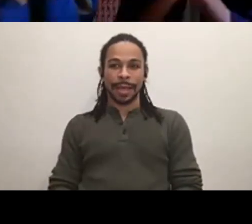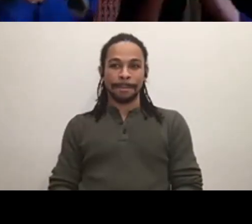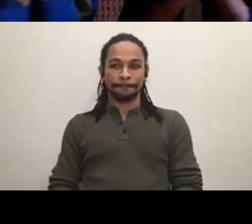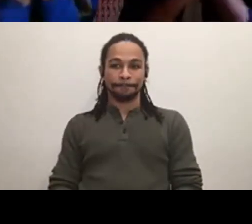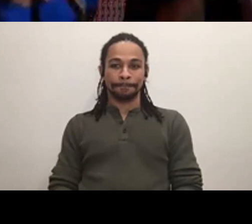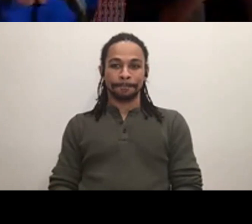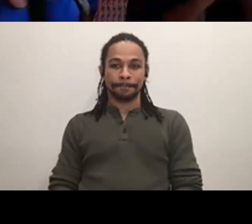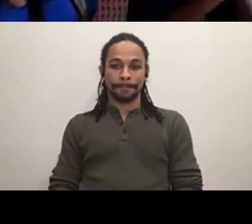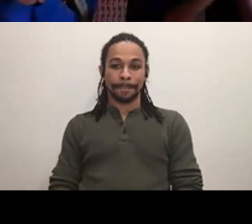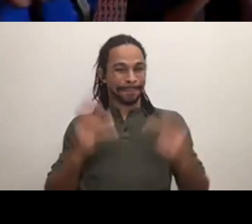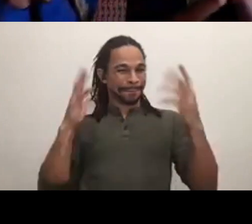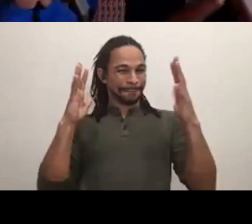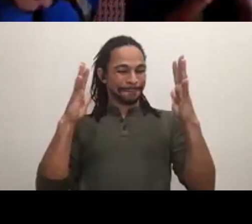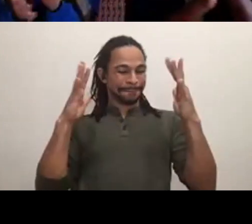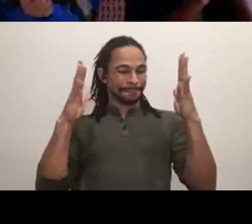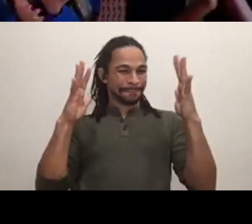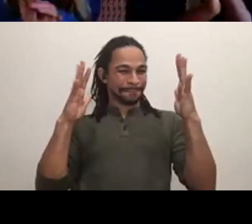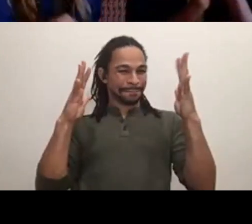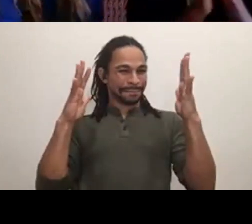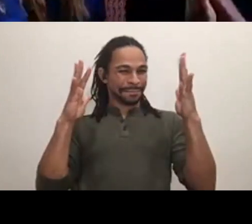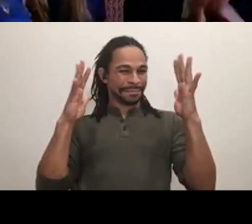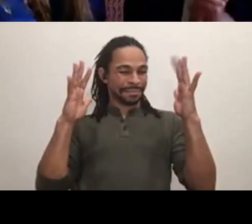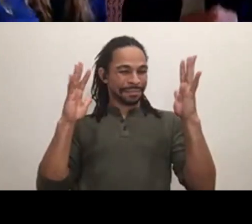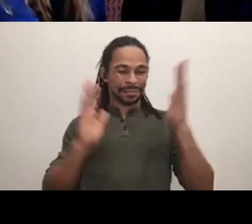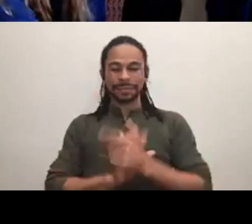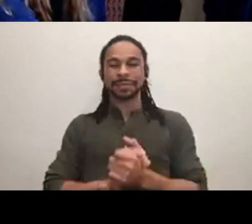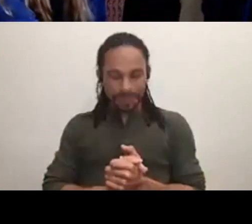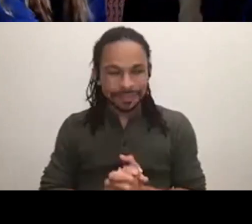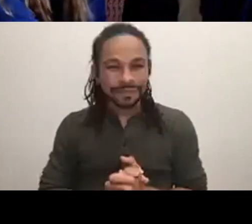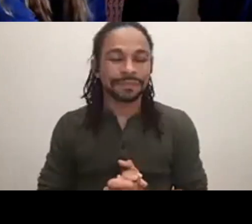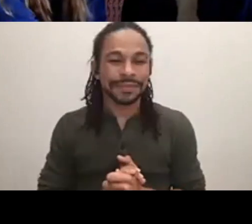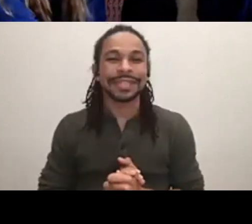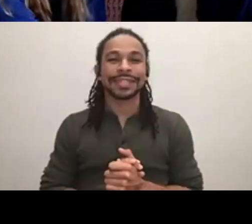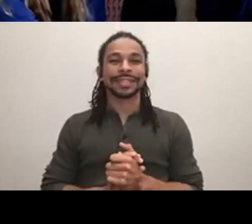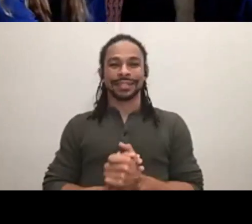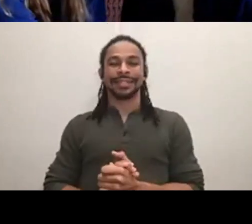excited. I think something that's been such an important part of this project for Bojana